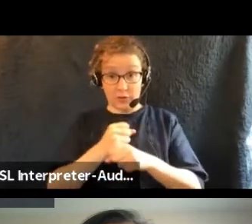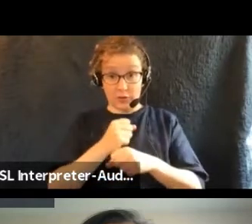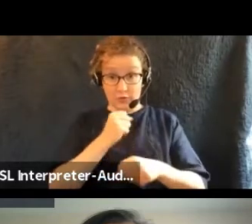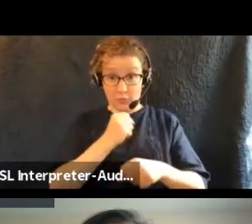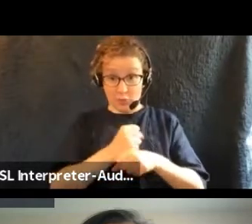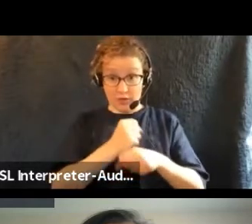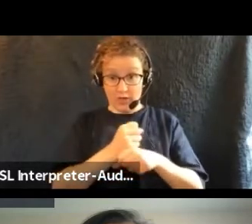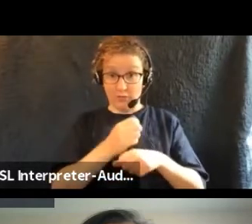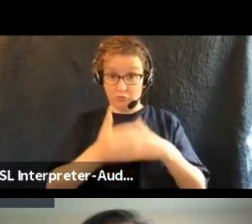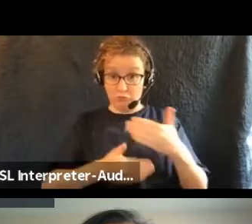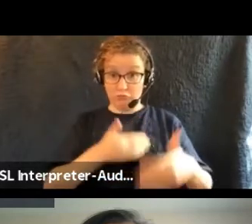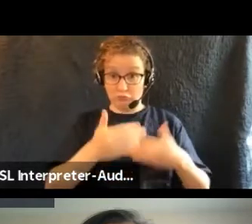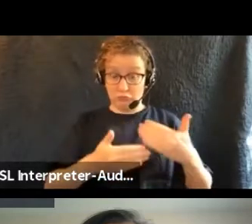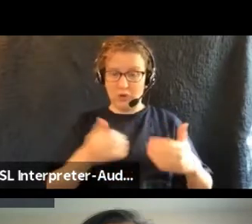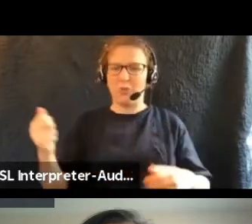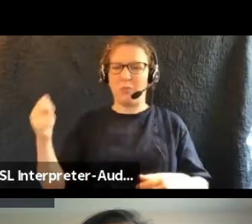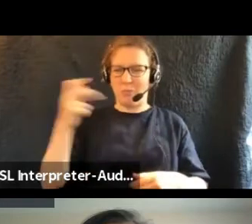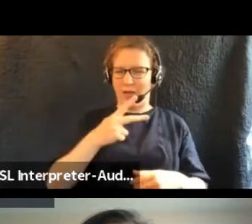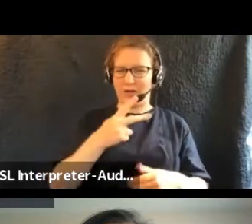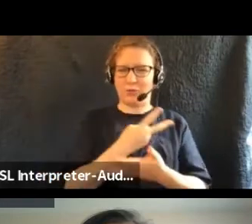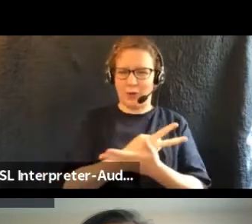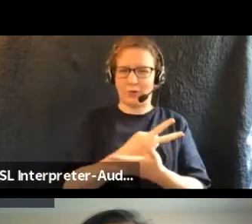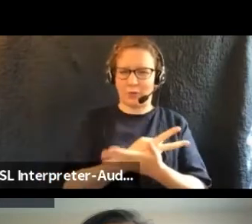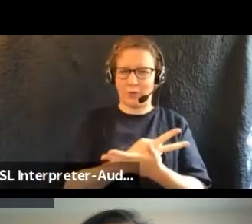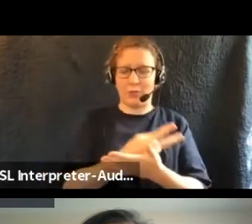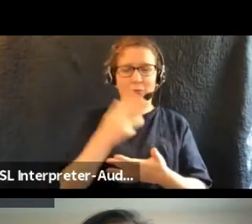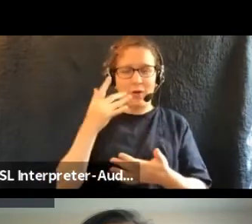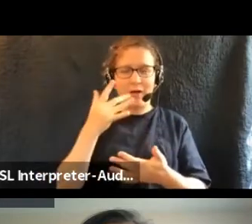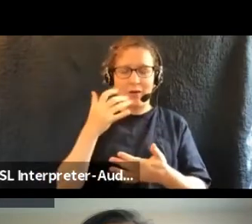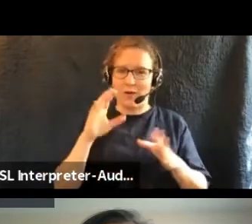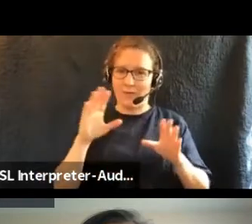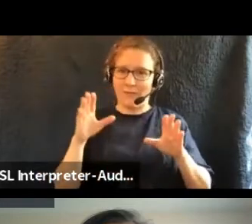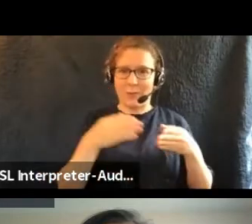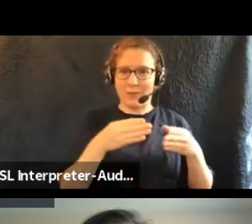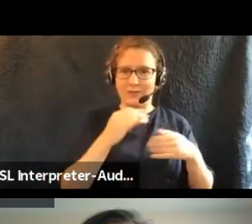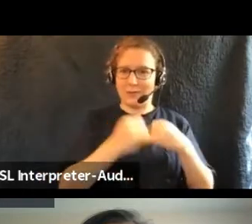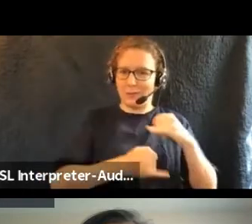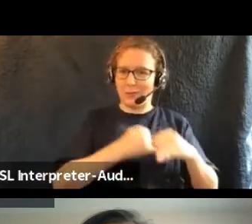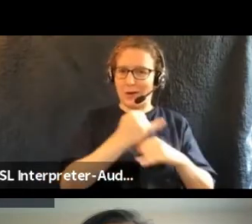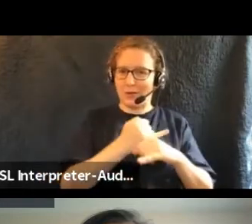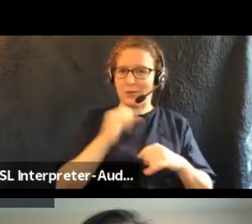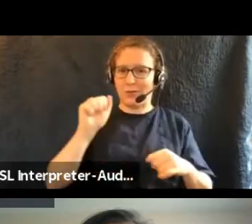because I wanted to return to a college focus of international affairs and combine that